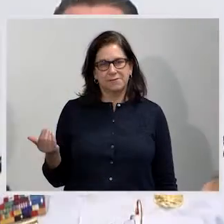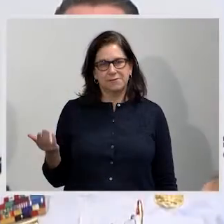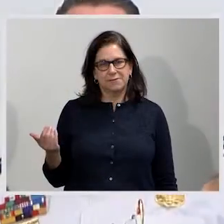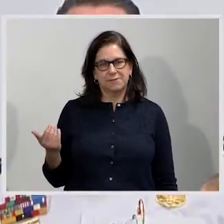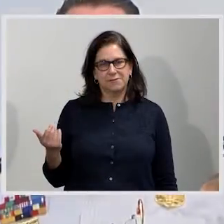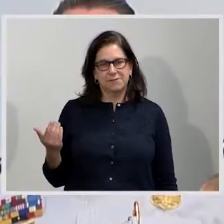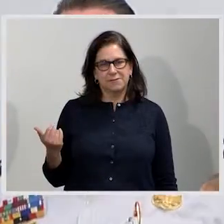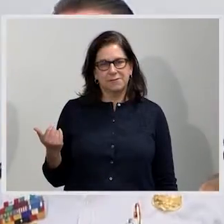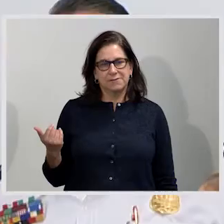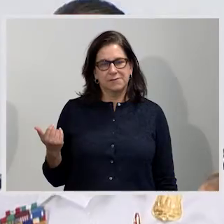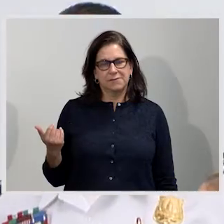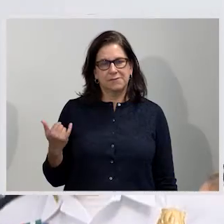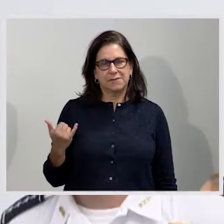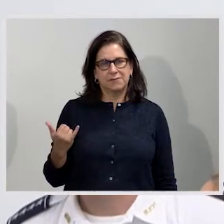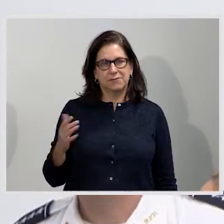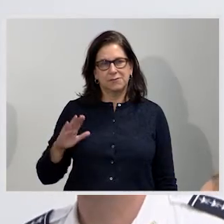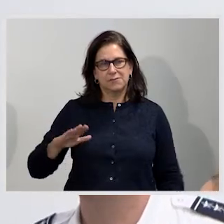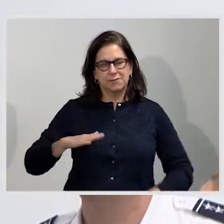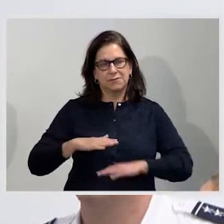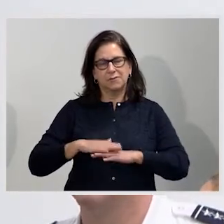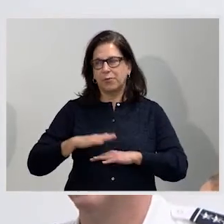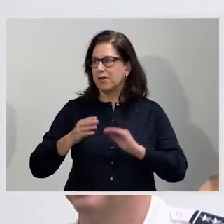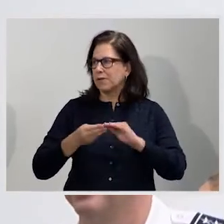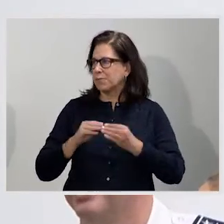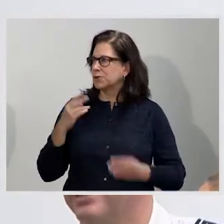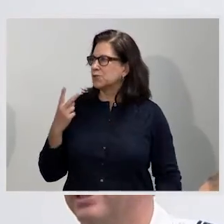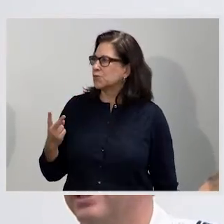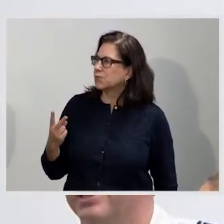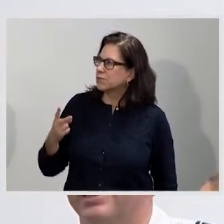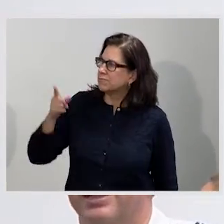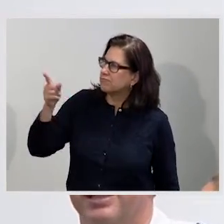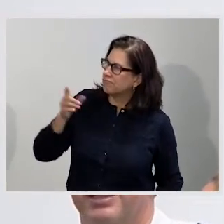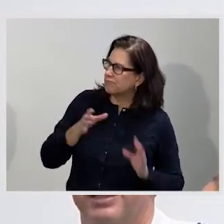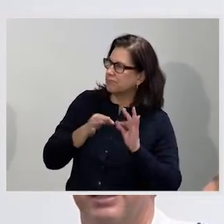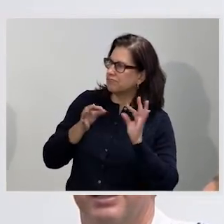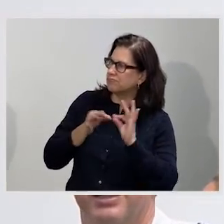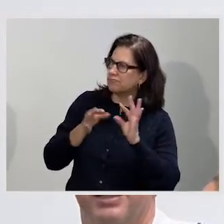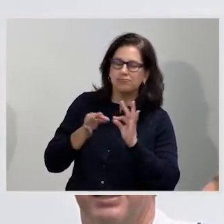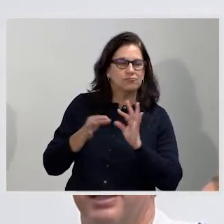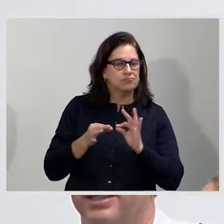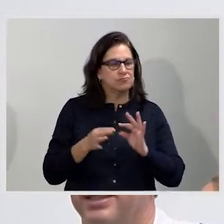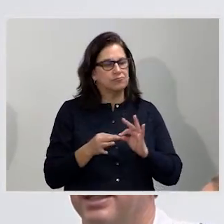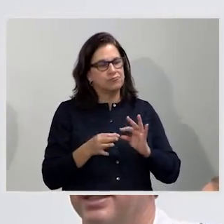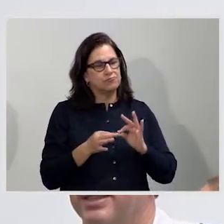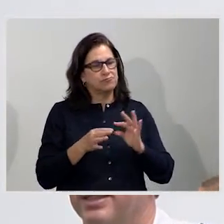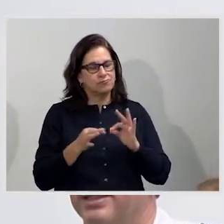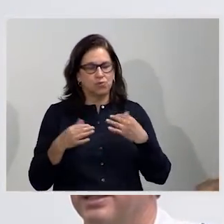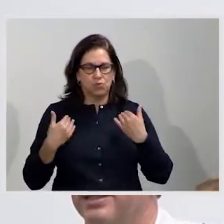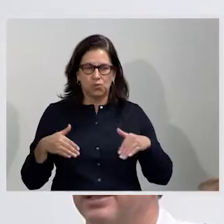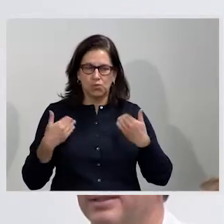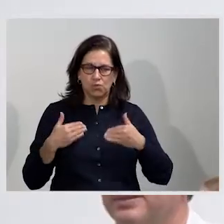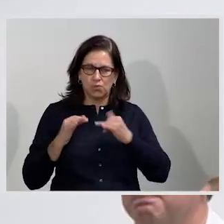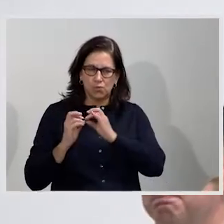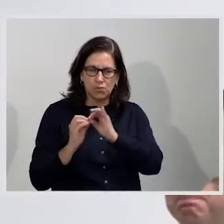WHAT WE DID -- AND WE HAD A LOT OF DISCUSSION. EDUCATION TO ME IS OUR TOP PRIORITY.